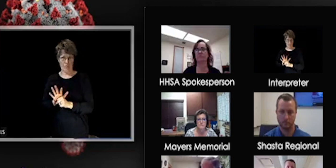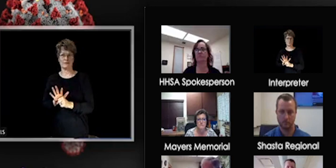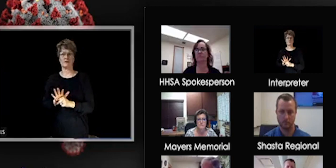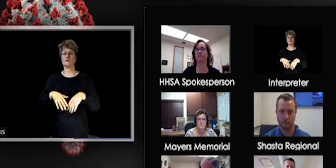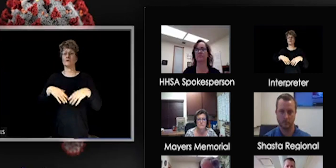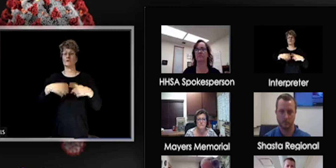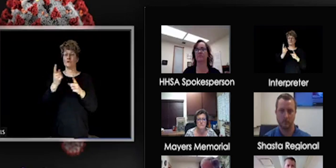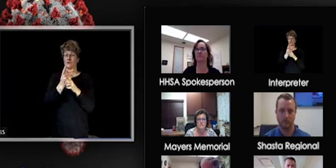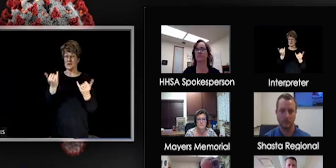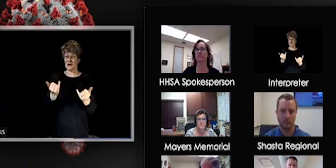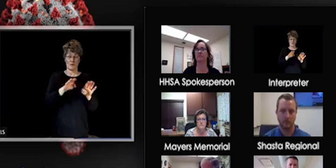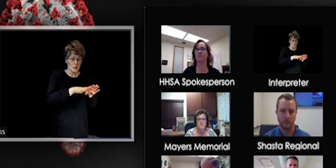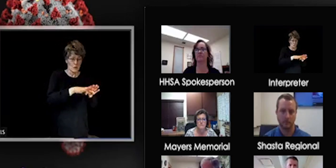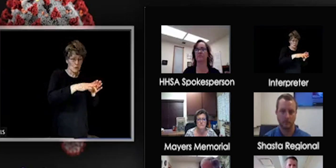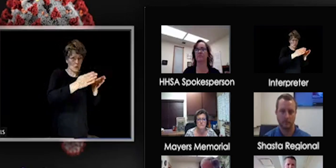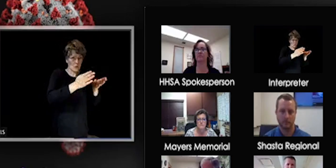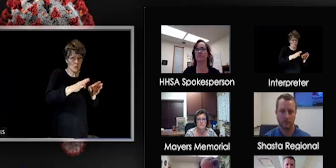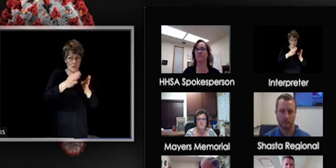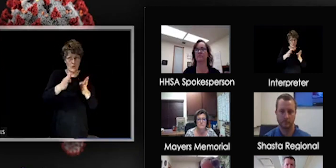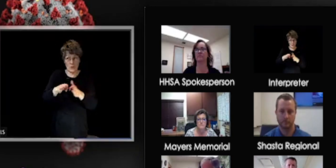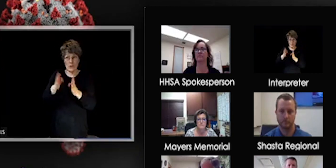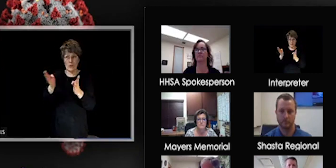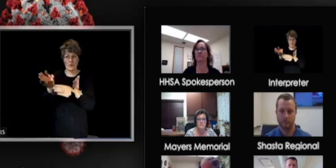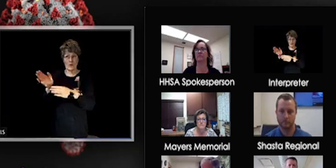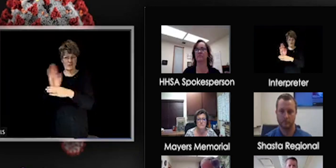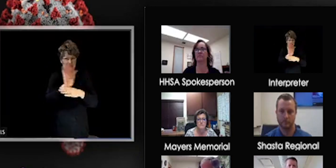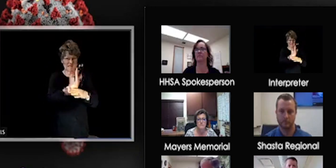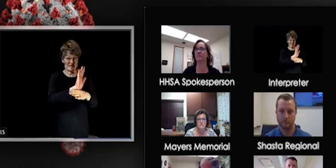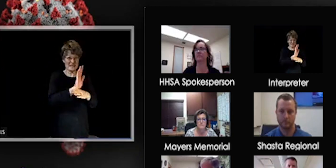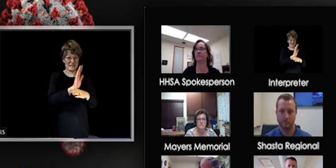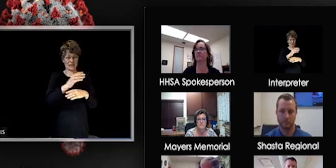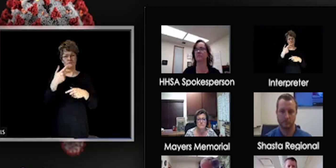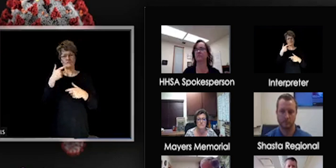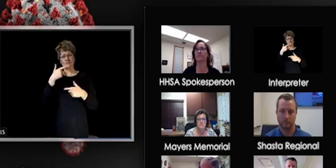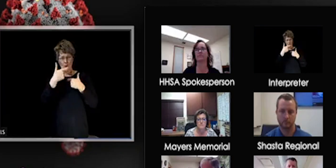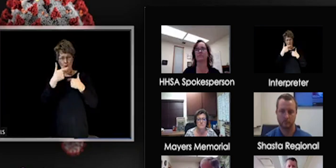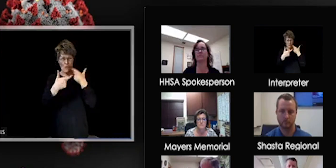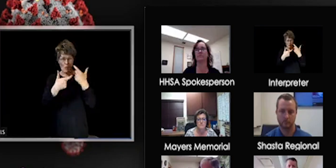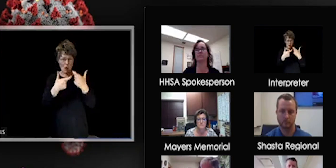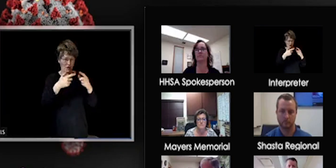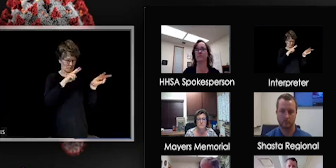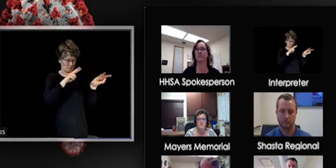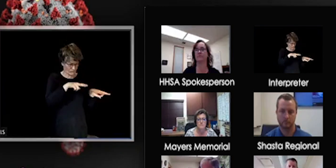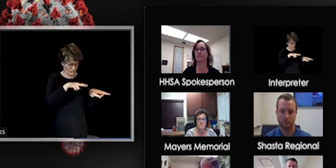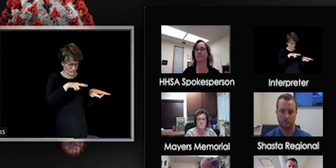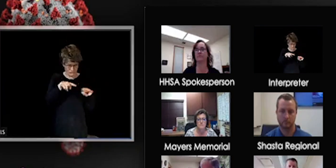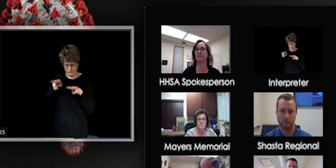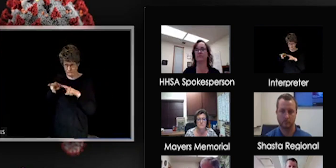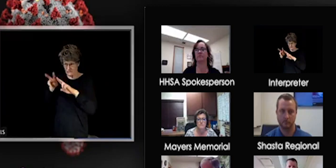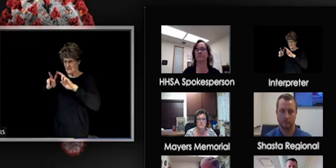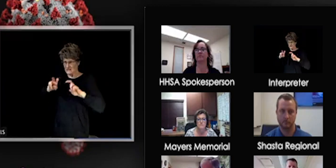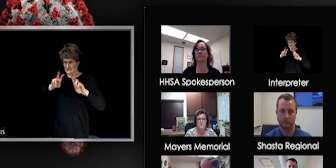and then see how it goes for a bit, gradually over time, layering on additional openings.